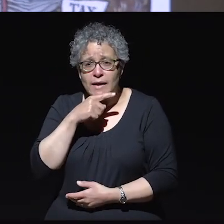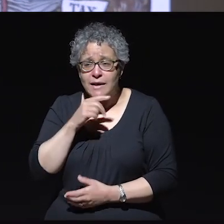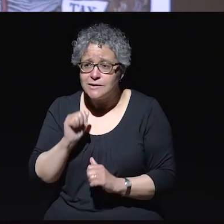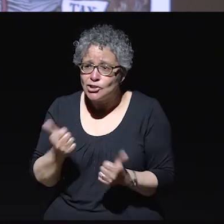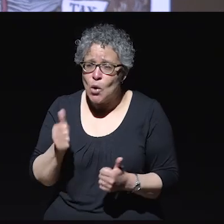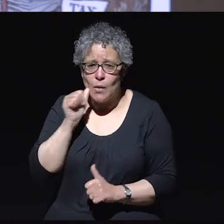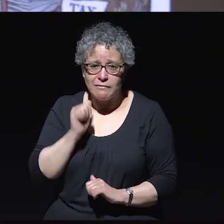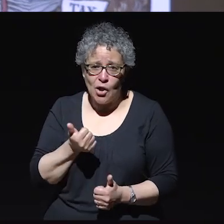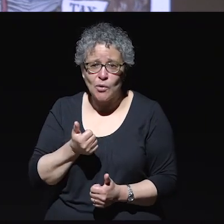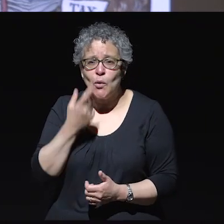Thank you.